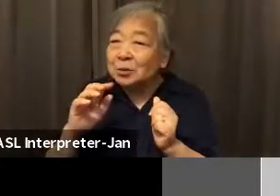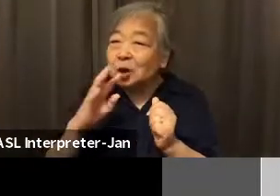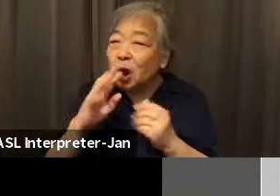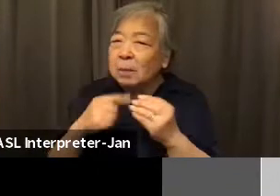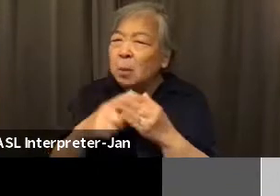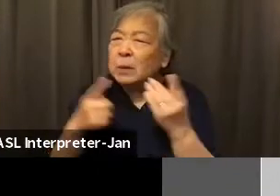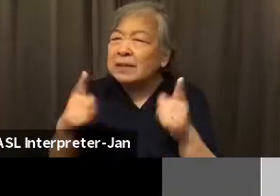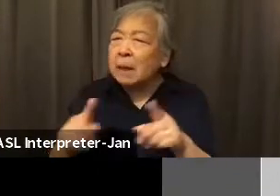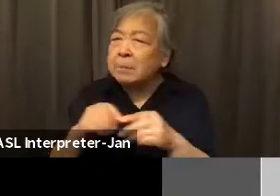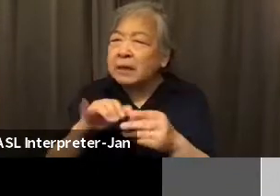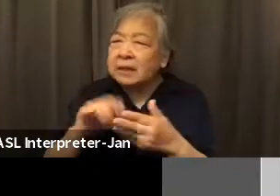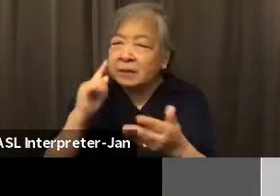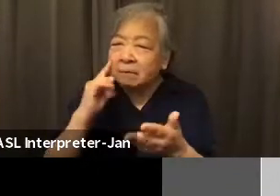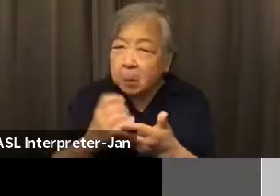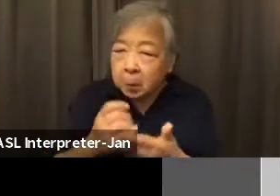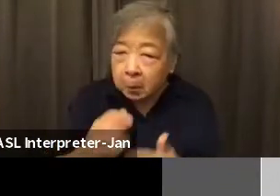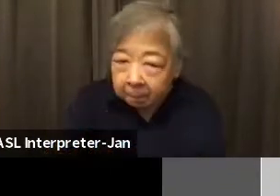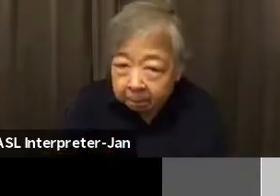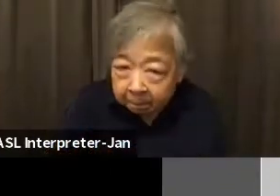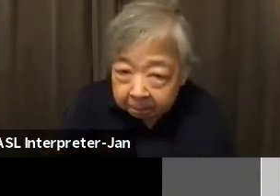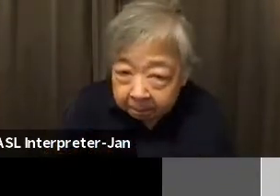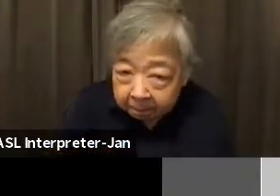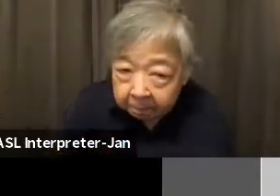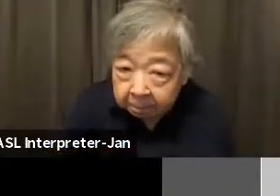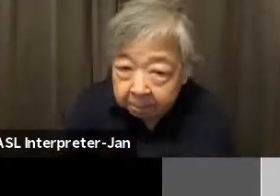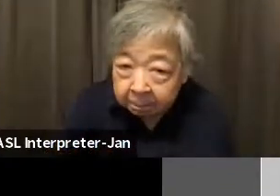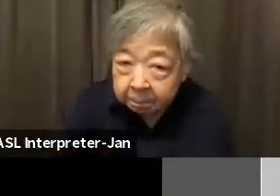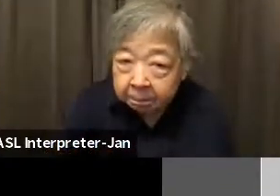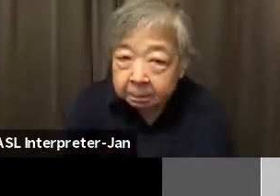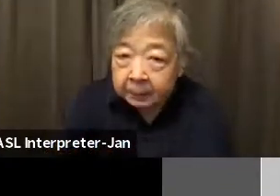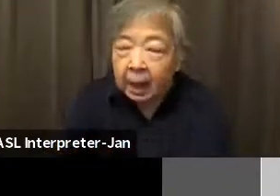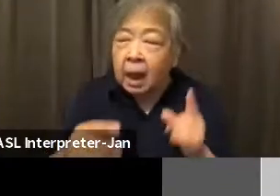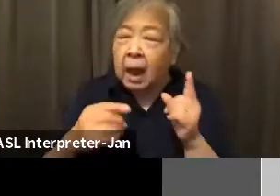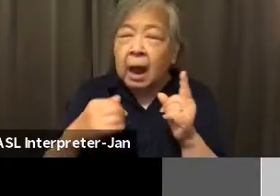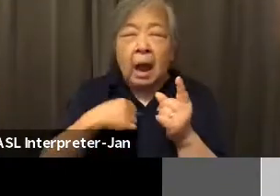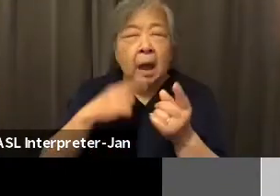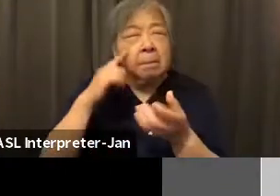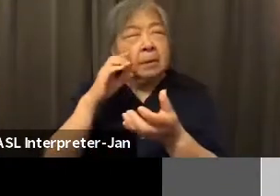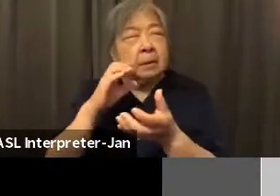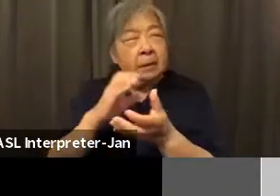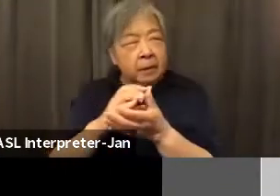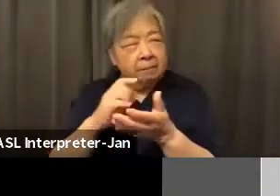Sure, so I believe I'm standing on the roof of a building, this was on the